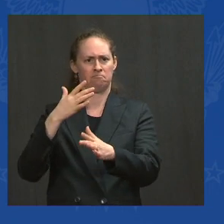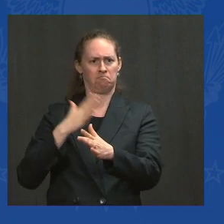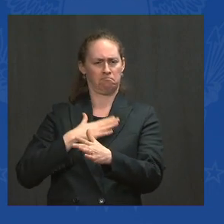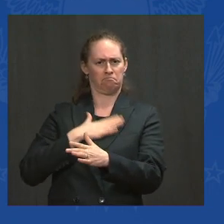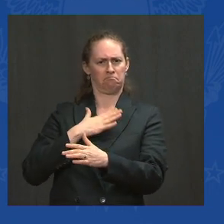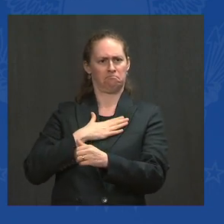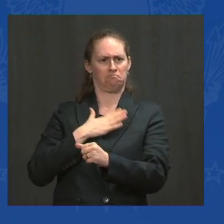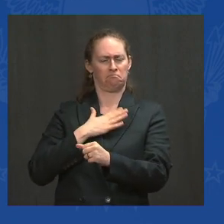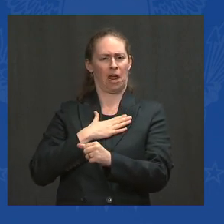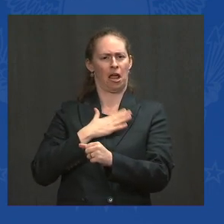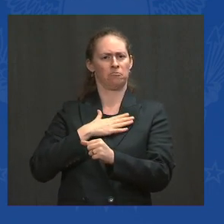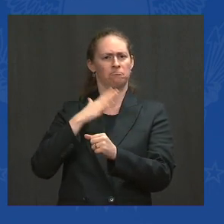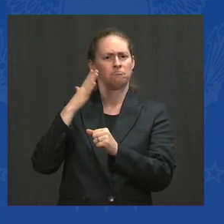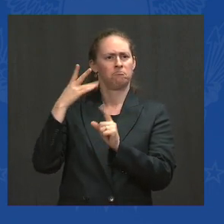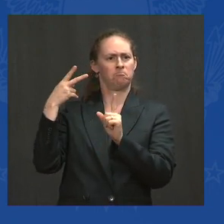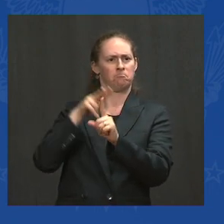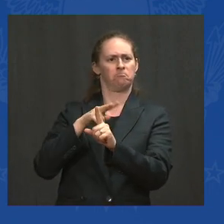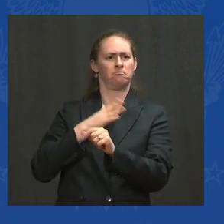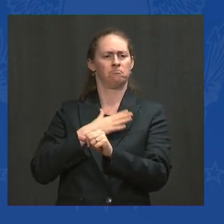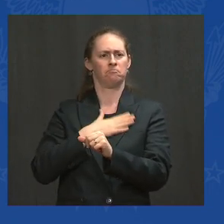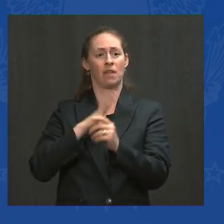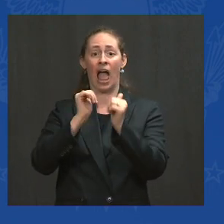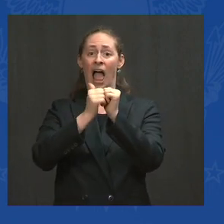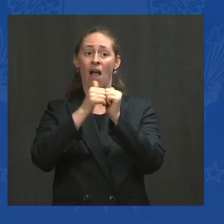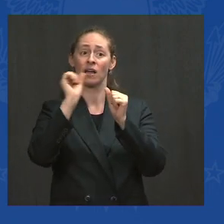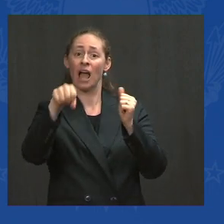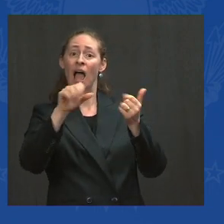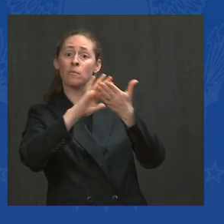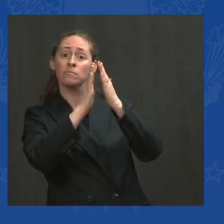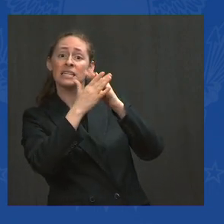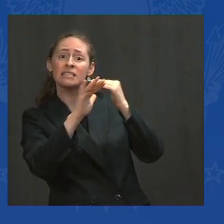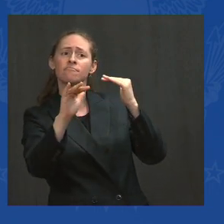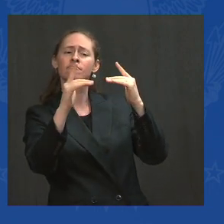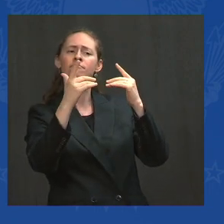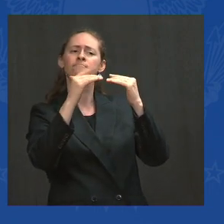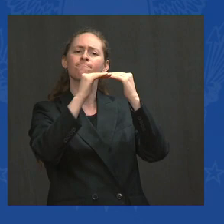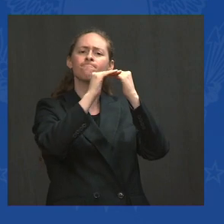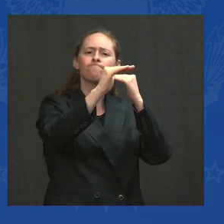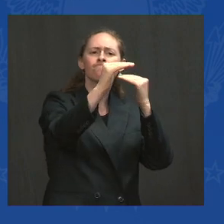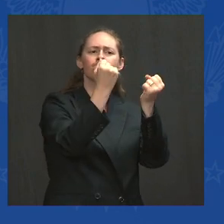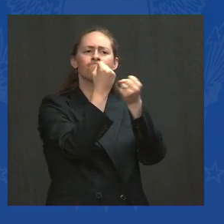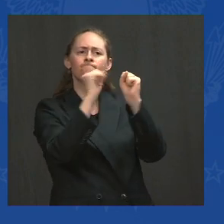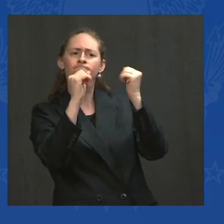peace and security in Afghanistan is that they work out a modus vivendi with the Taliban and they